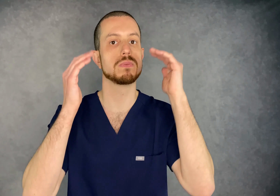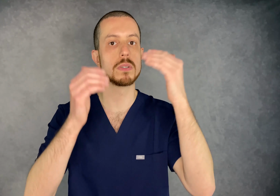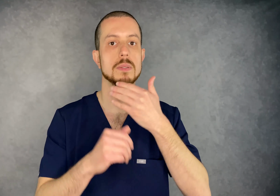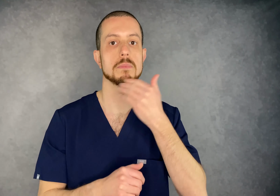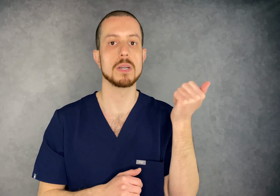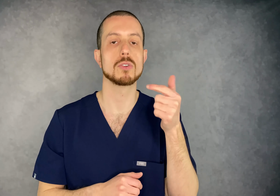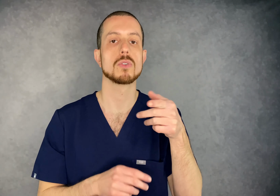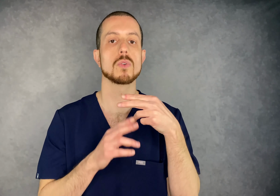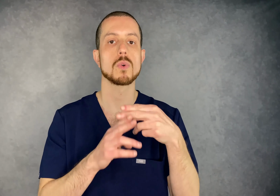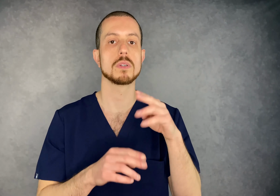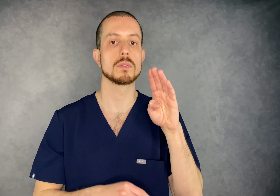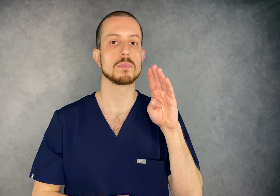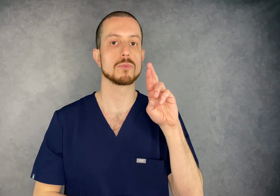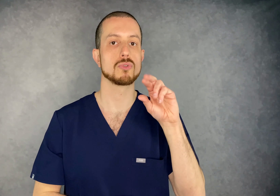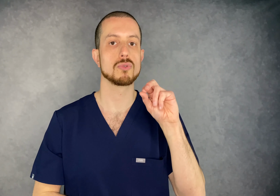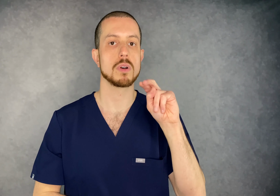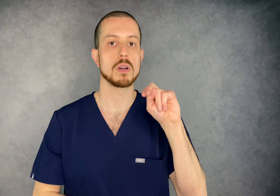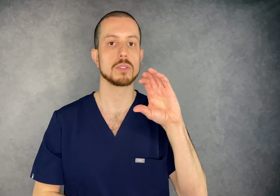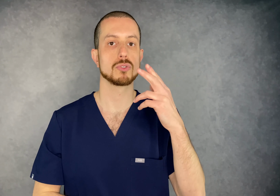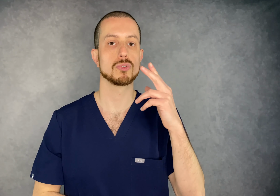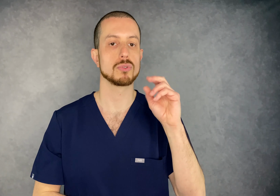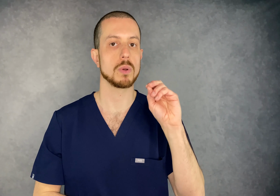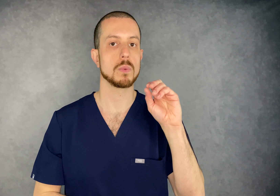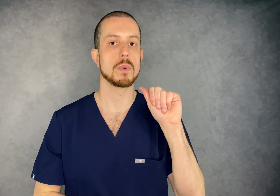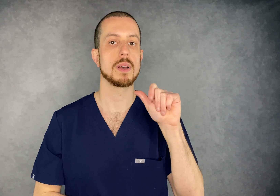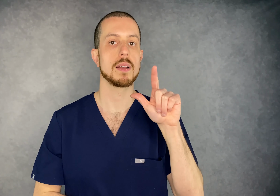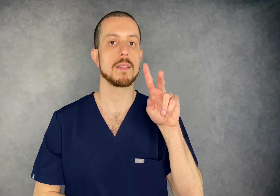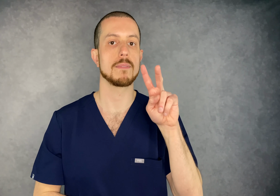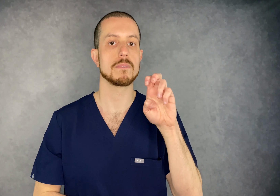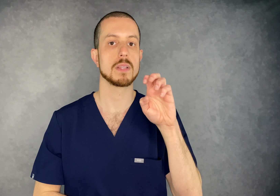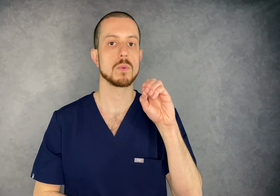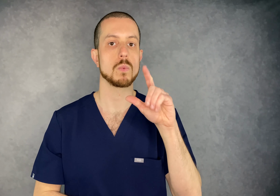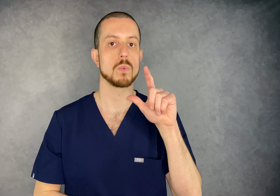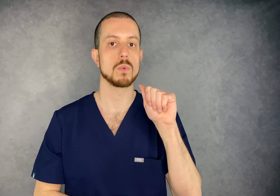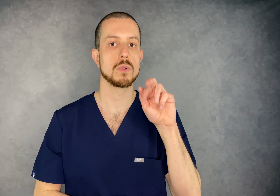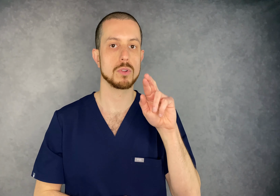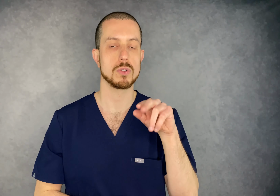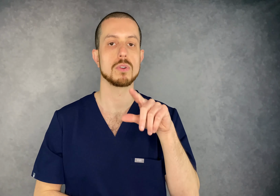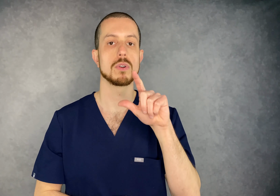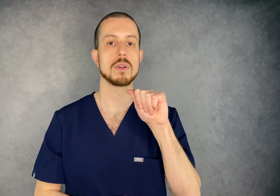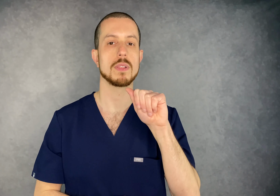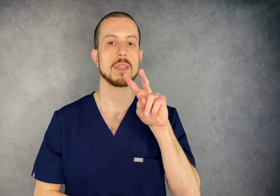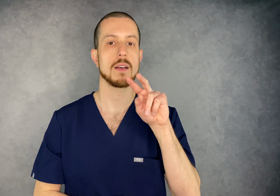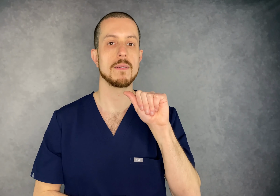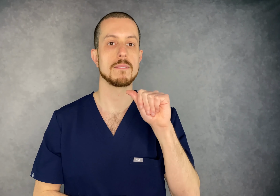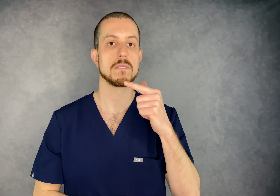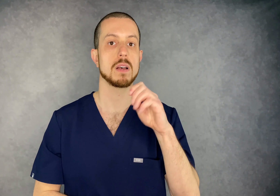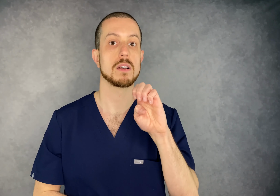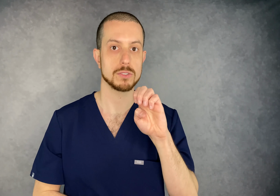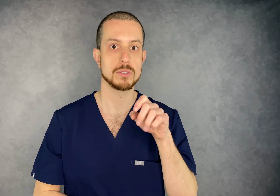much more superior called bronchoalveolar lavage.